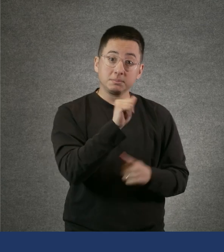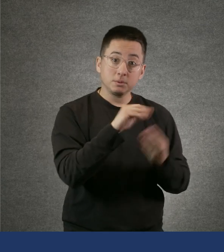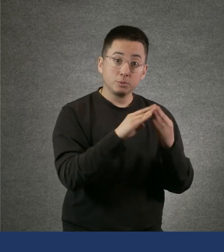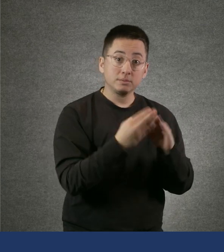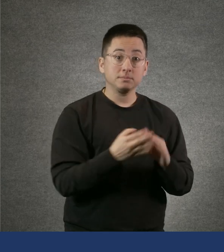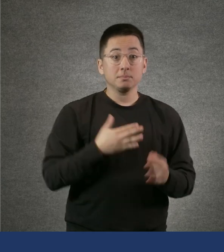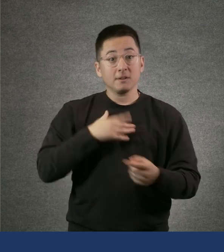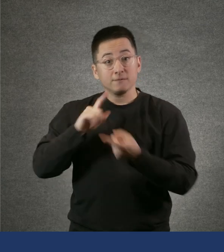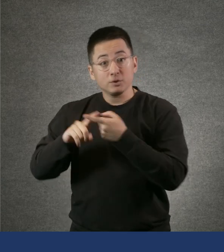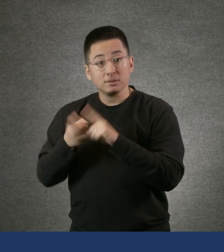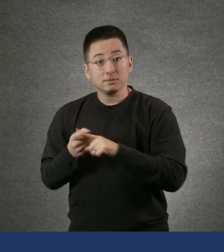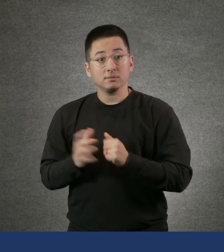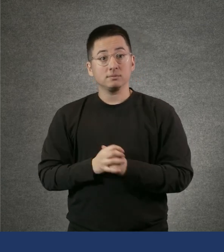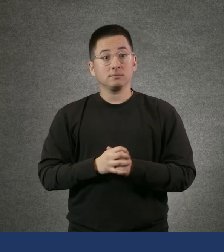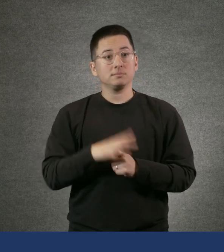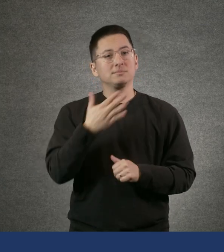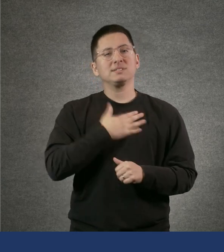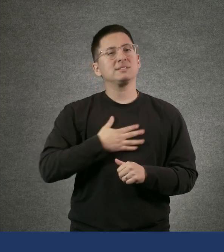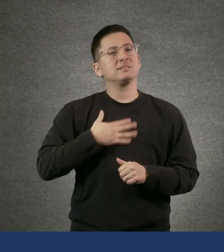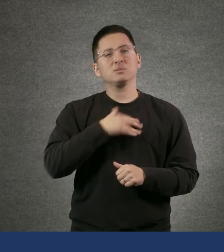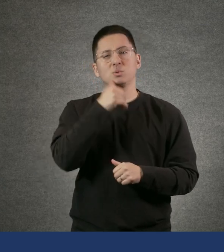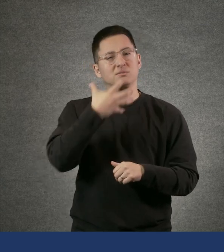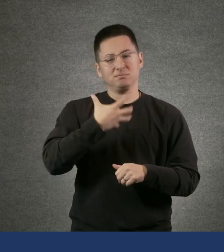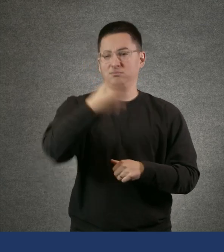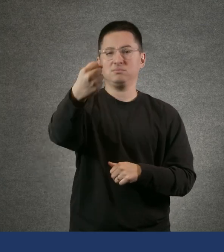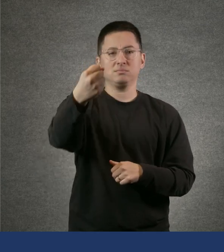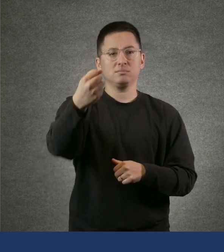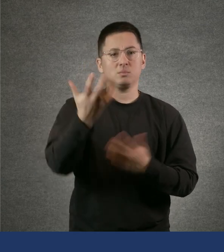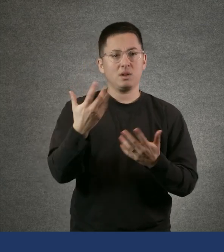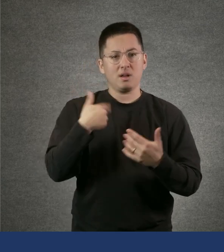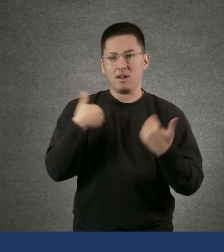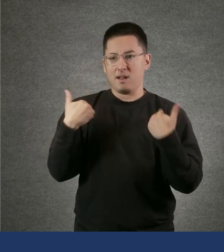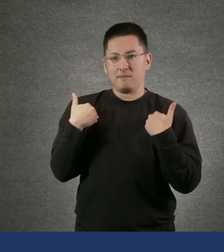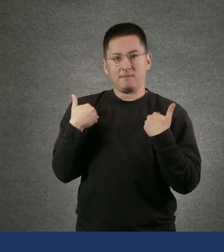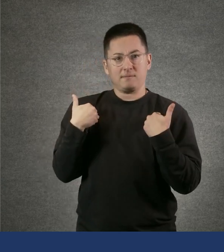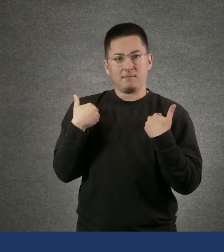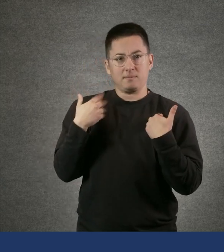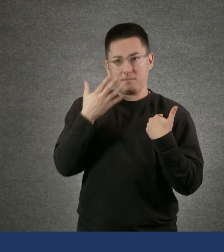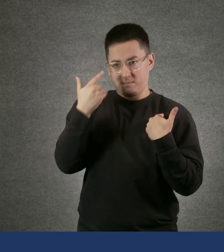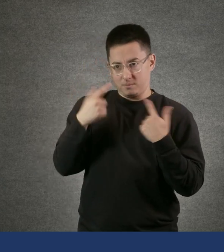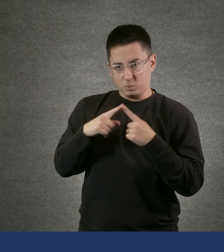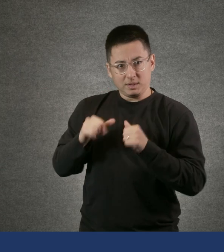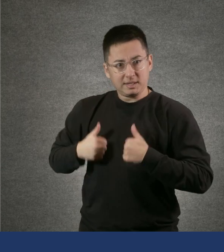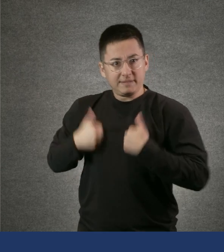contribute to all my communities, my spiritual community, my disability